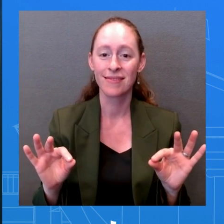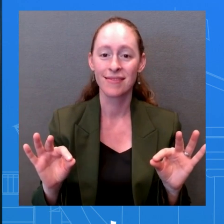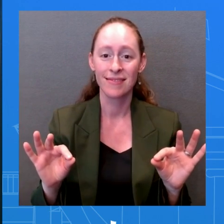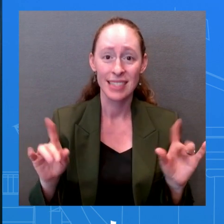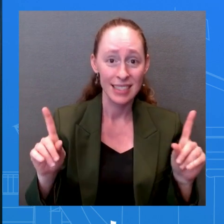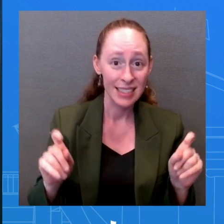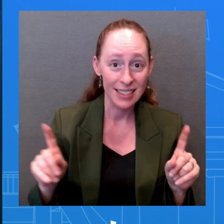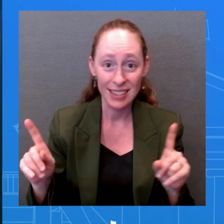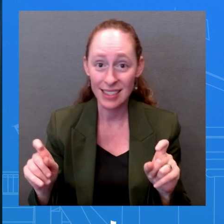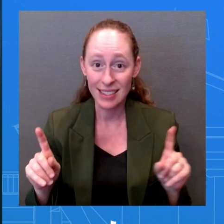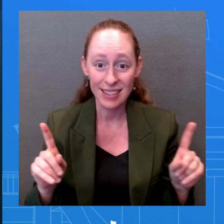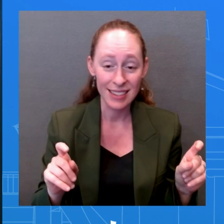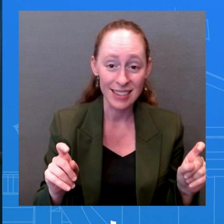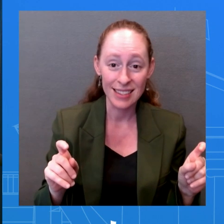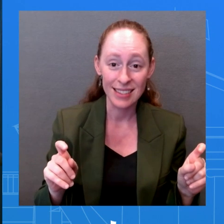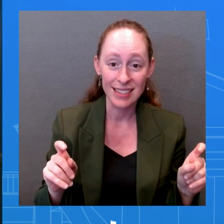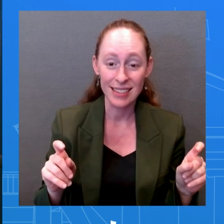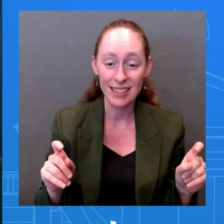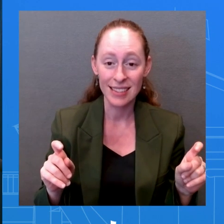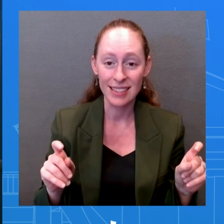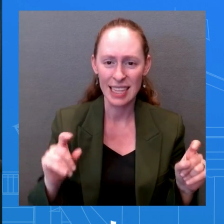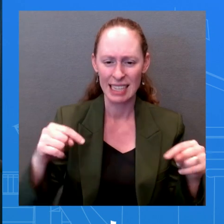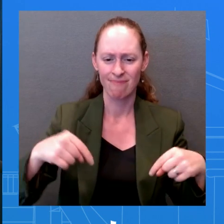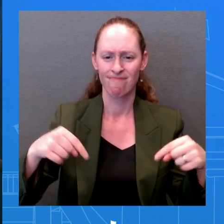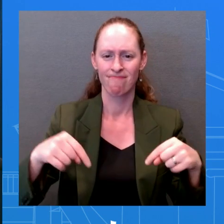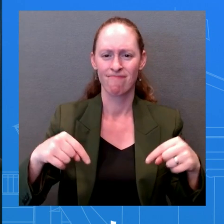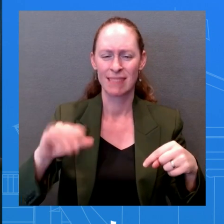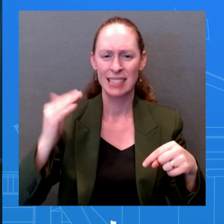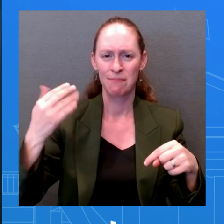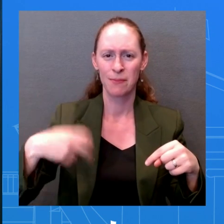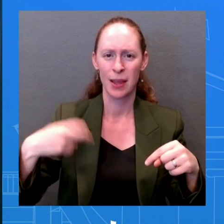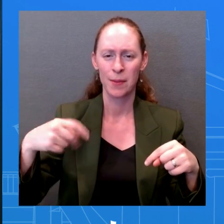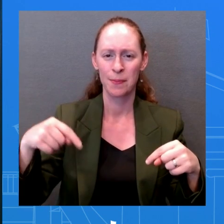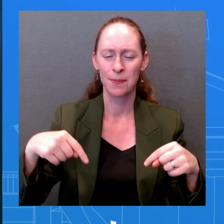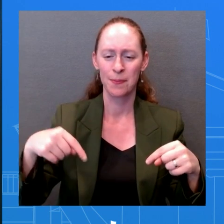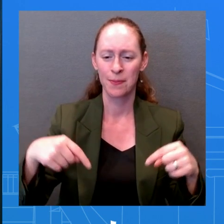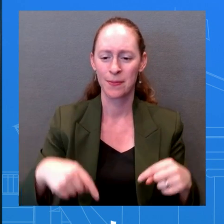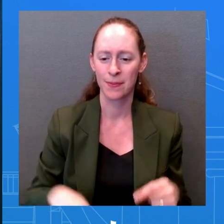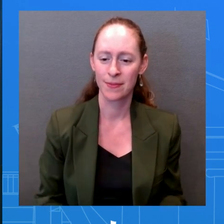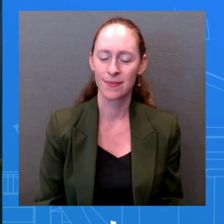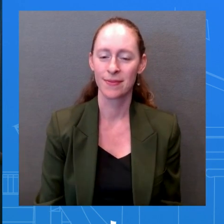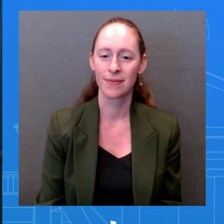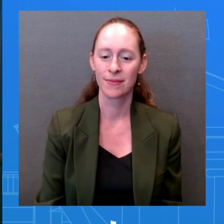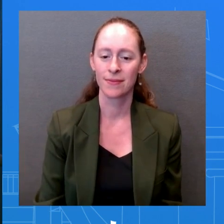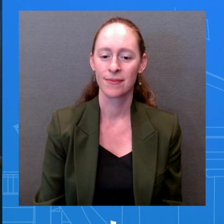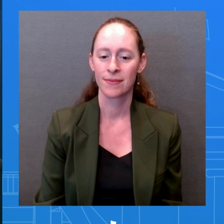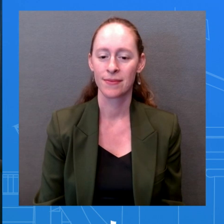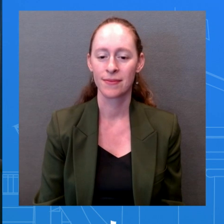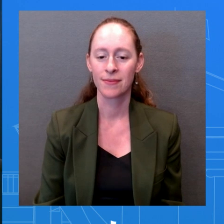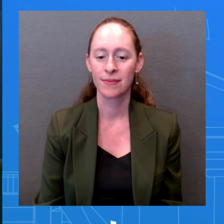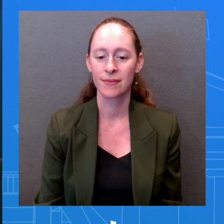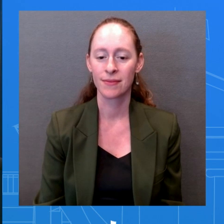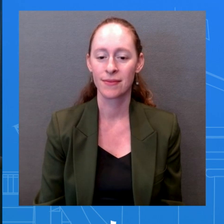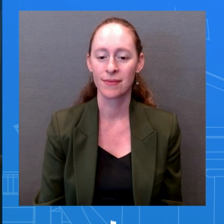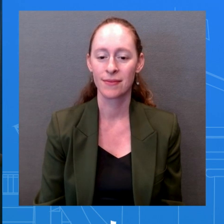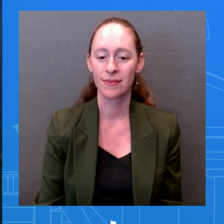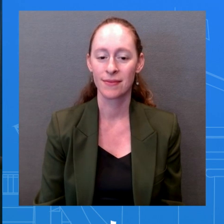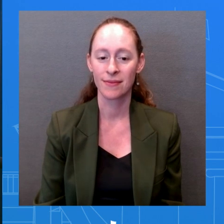(taps on microphone). Hello? Hello, hello? The Press: Hello!